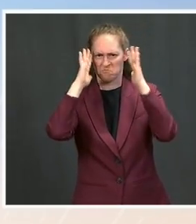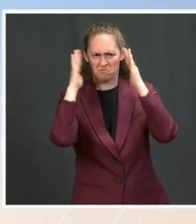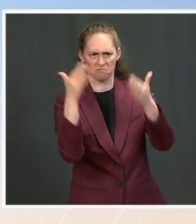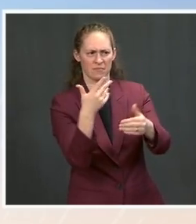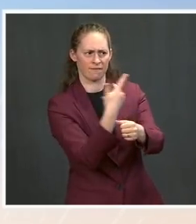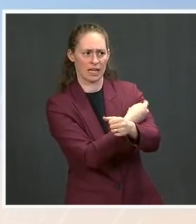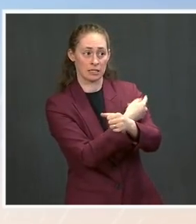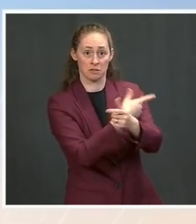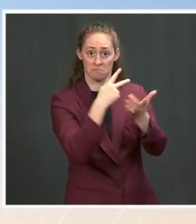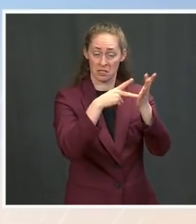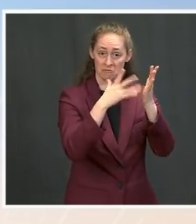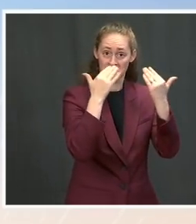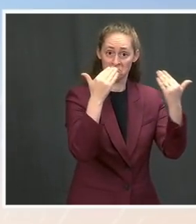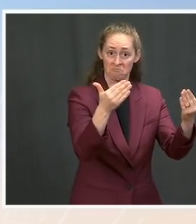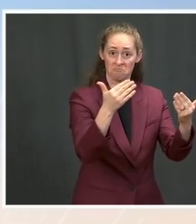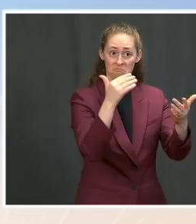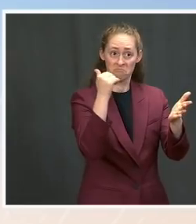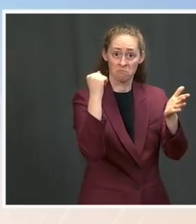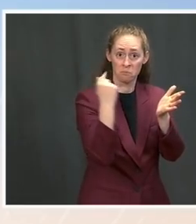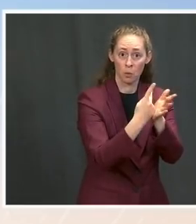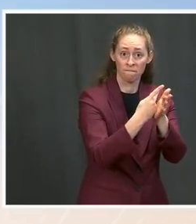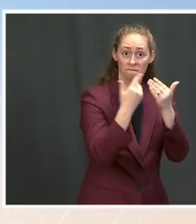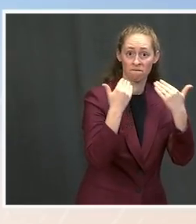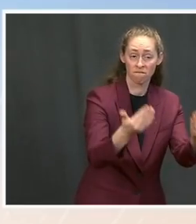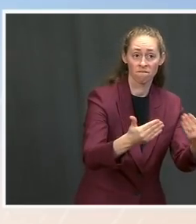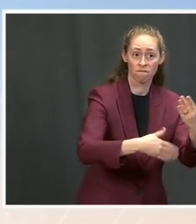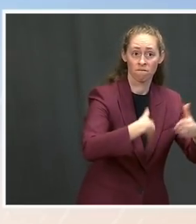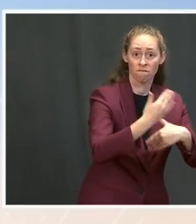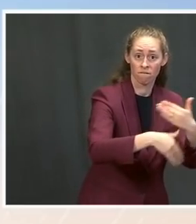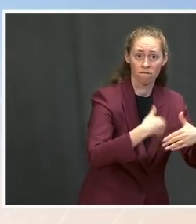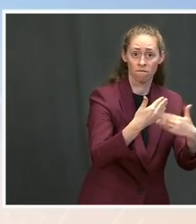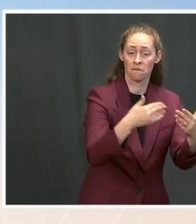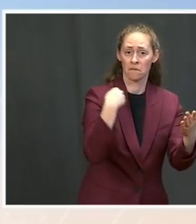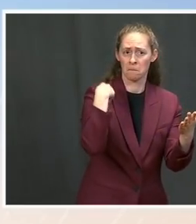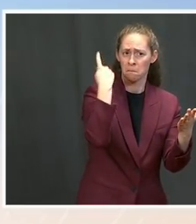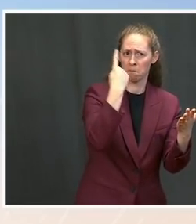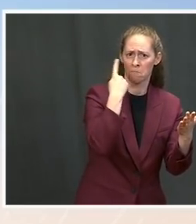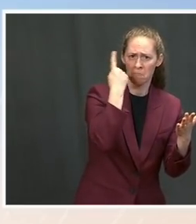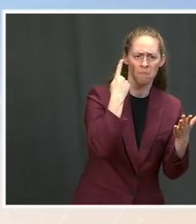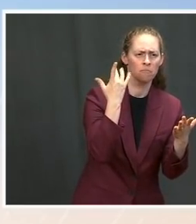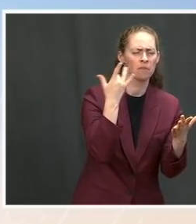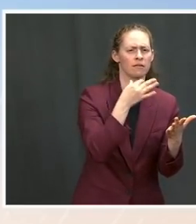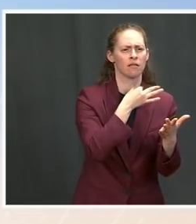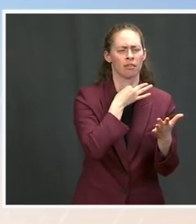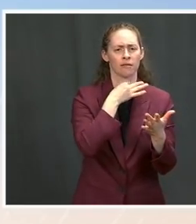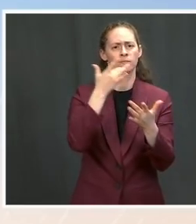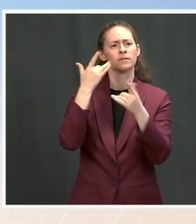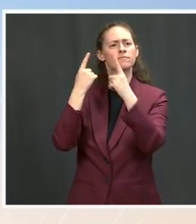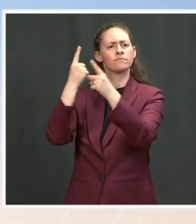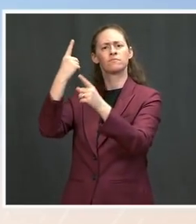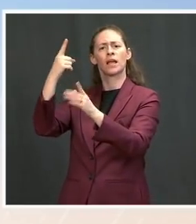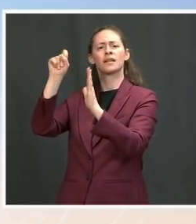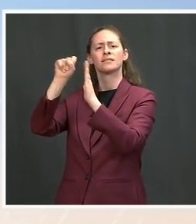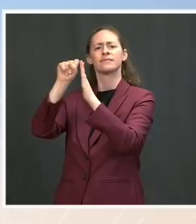to get more vaccines for her state? She was told that couldn't happen at the time. So, can you just walk us through the thinking -- Ms. Psaki: Sure. The Press: -- on this policy change.